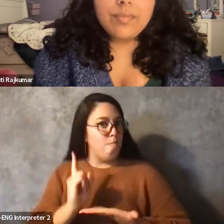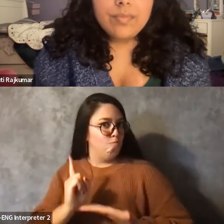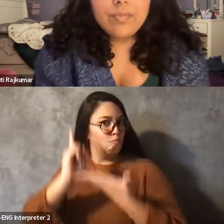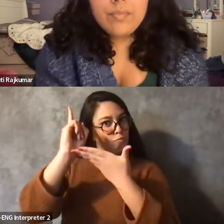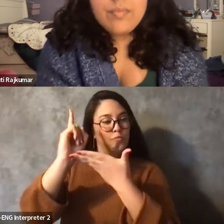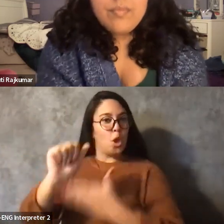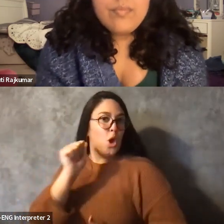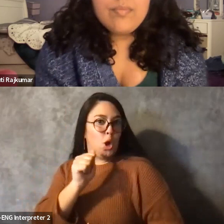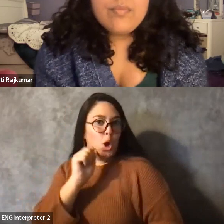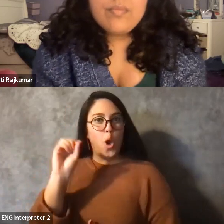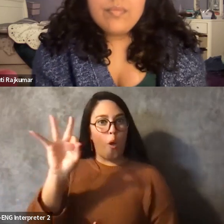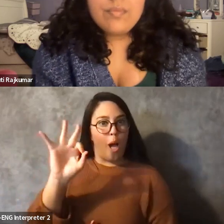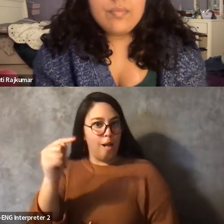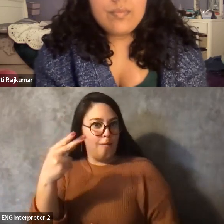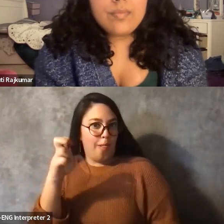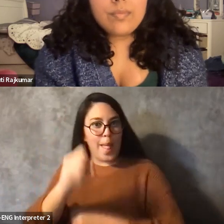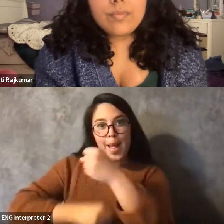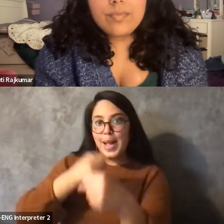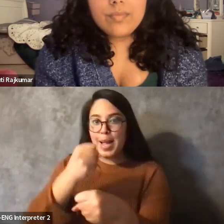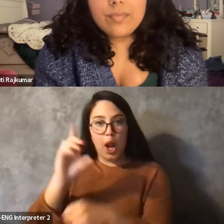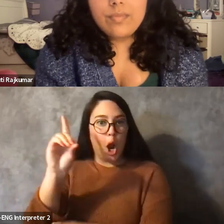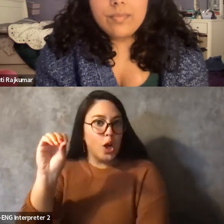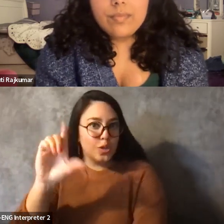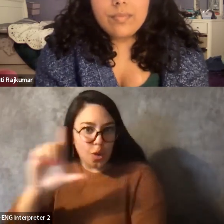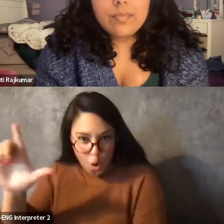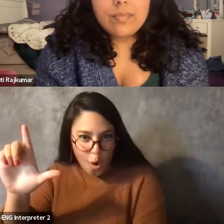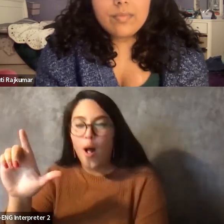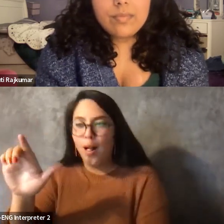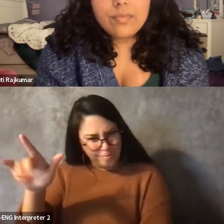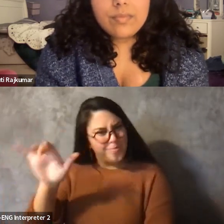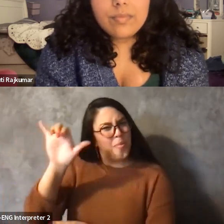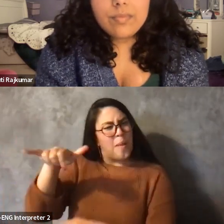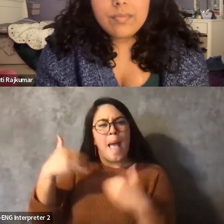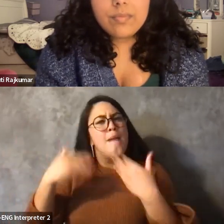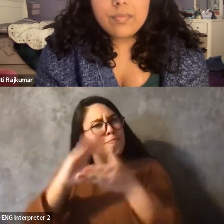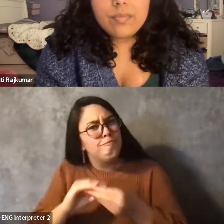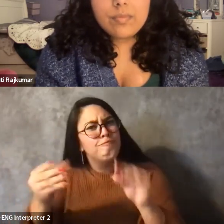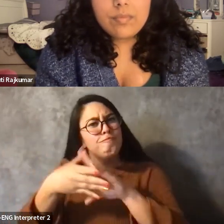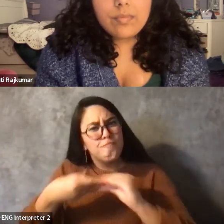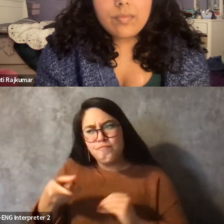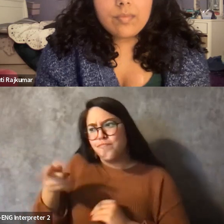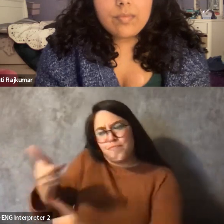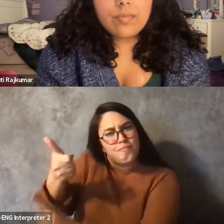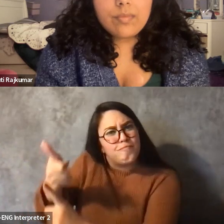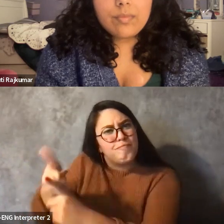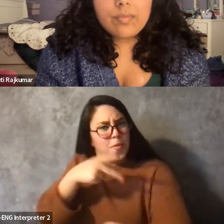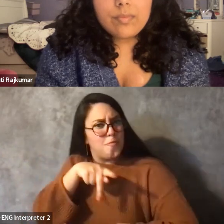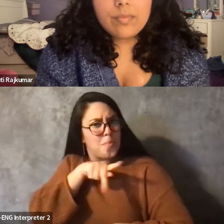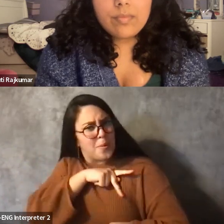a story about a doll who faced challenges that every like